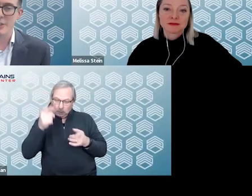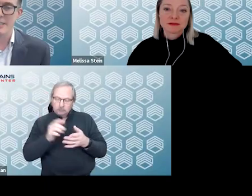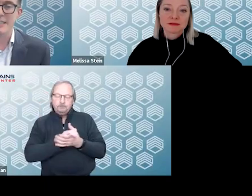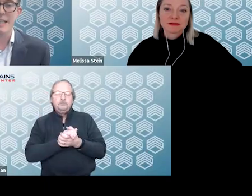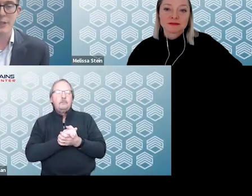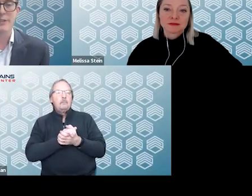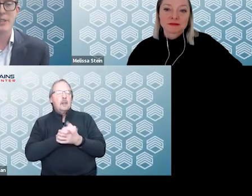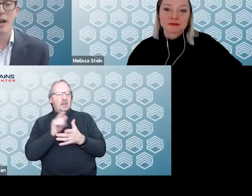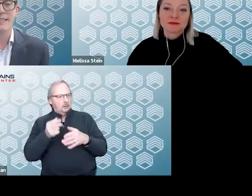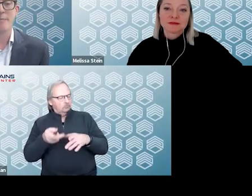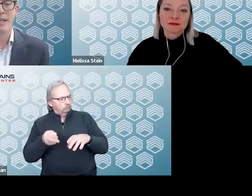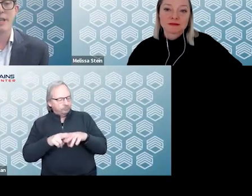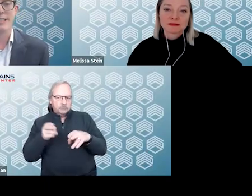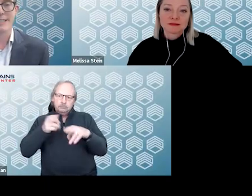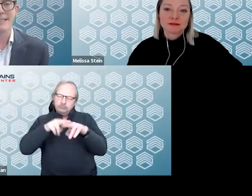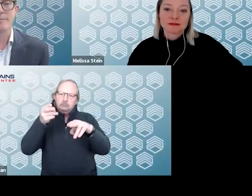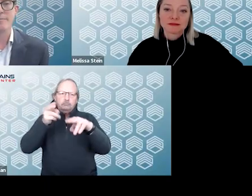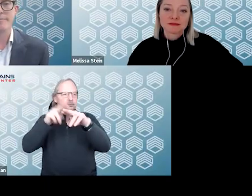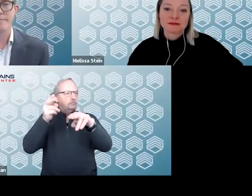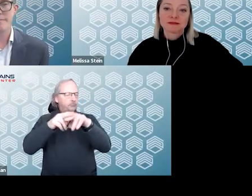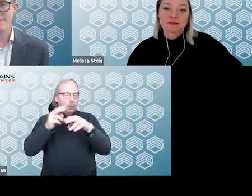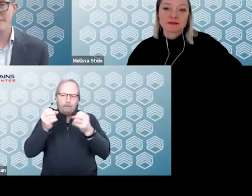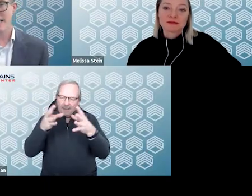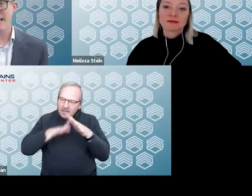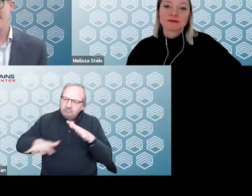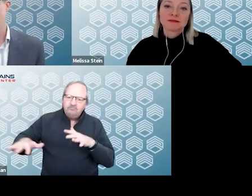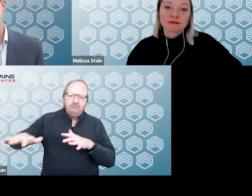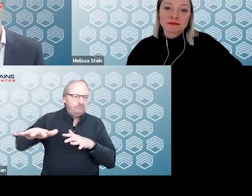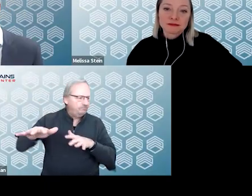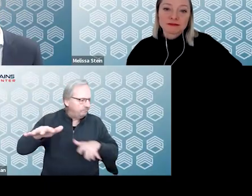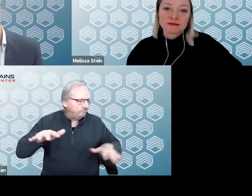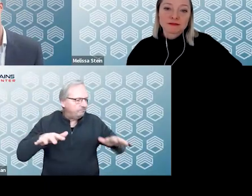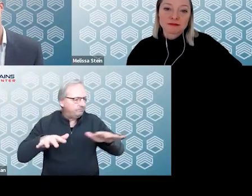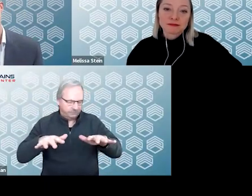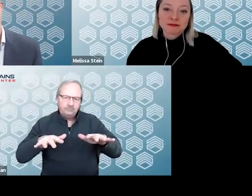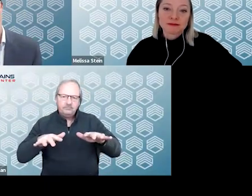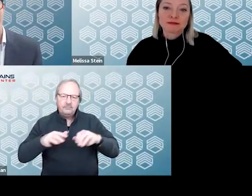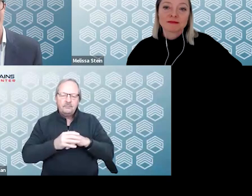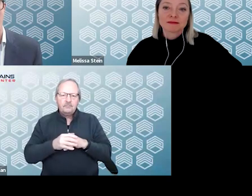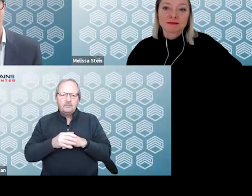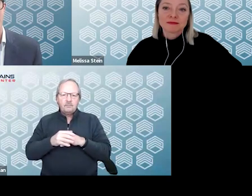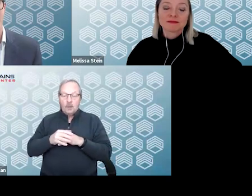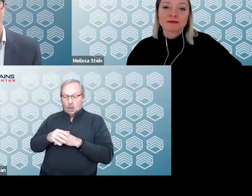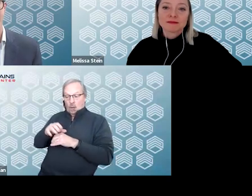as stimulant use continues to rise in many regions. To this end, SAMHSA has taken significant steps